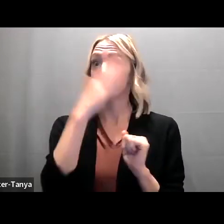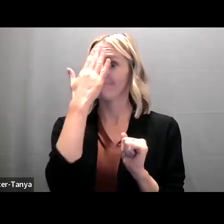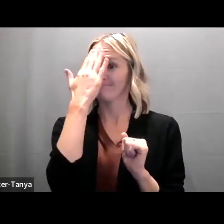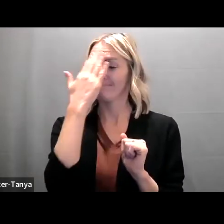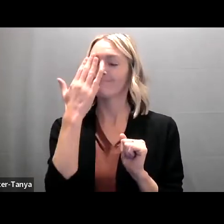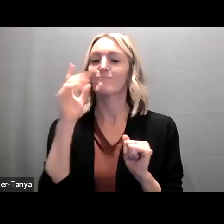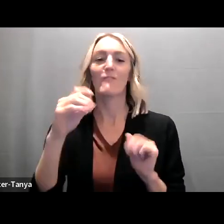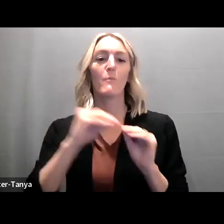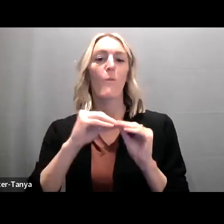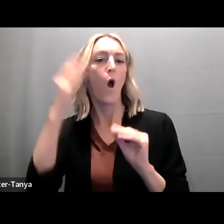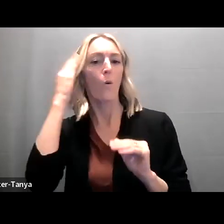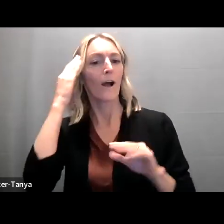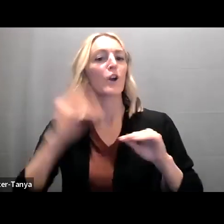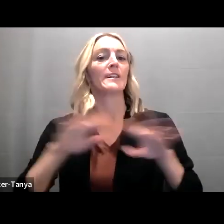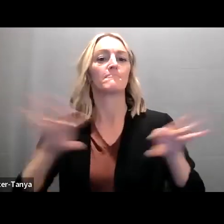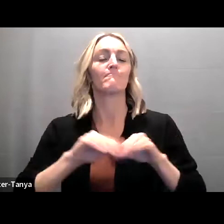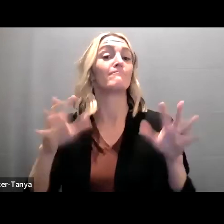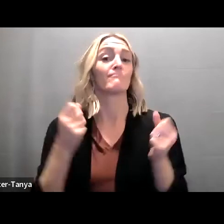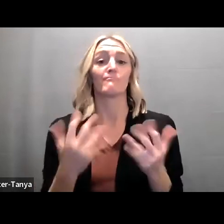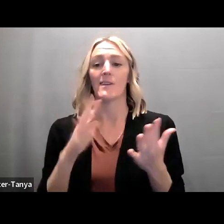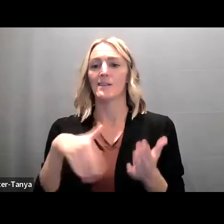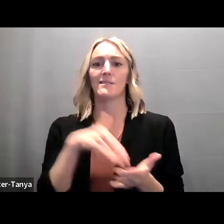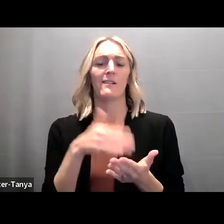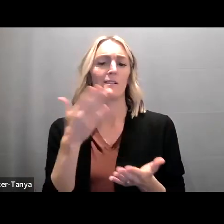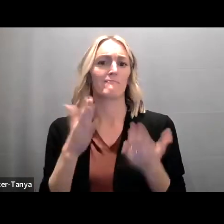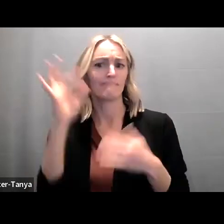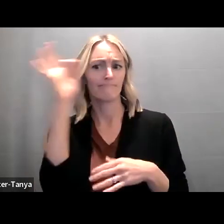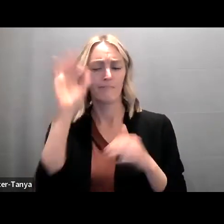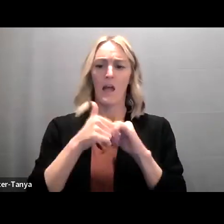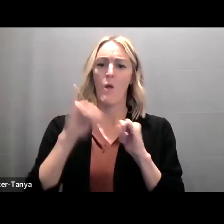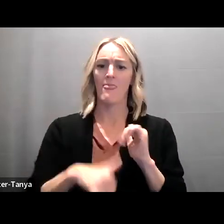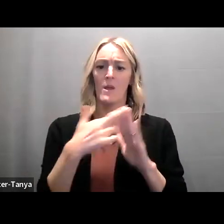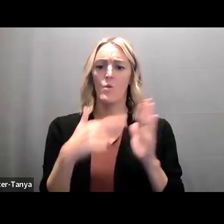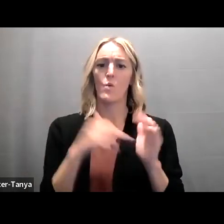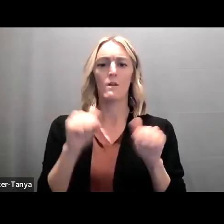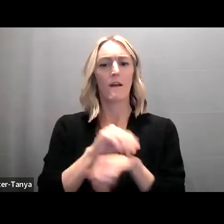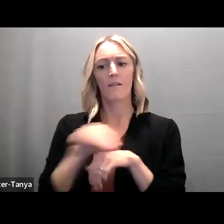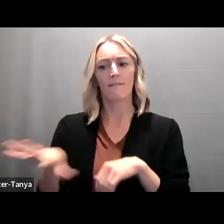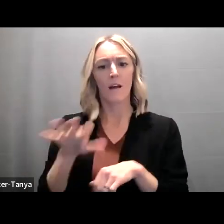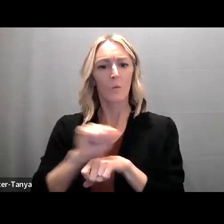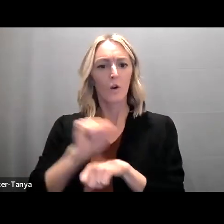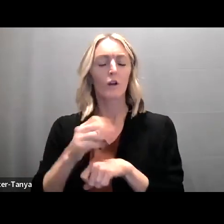A lot centers probably are not aware how this rule As them.